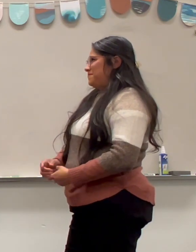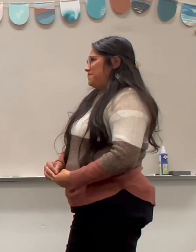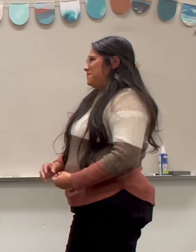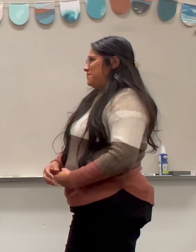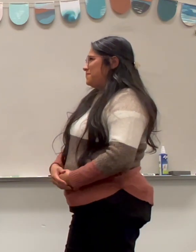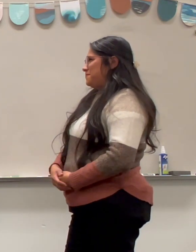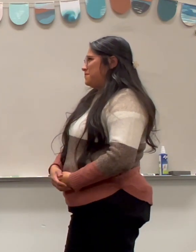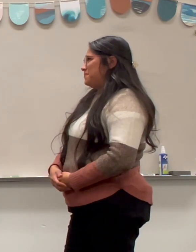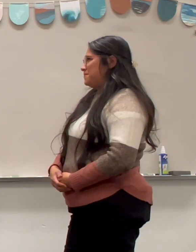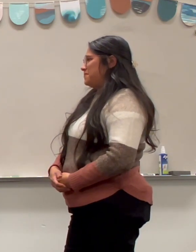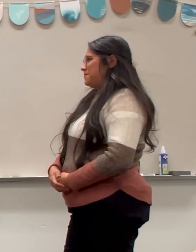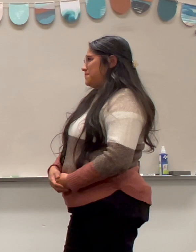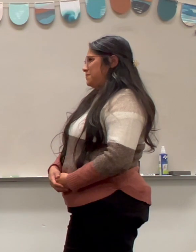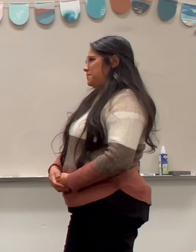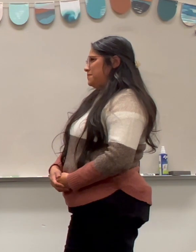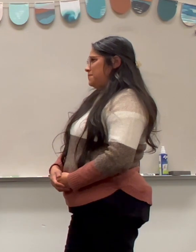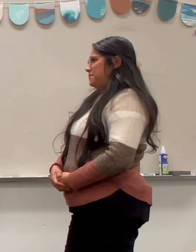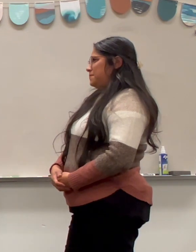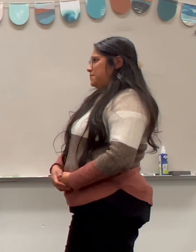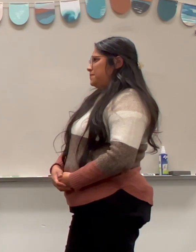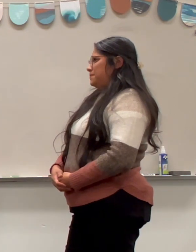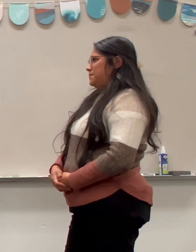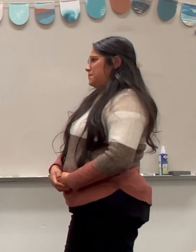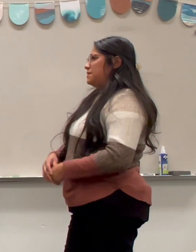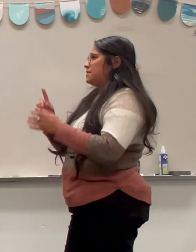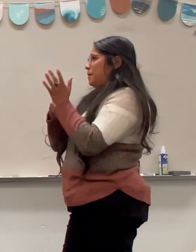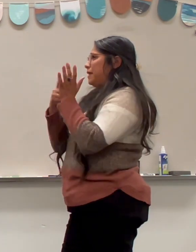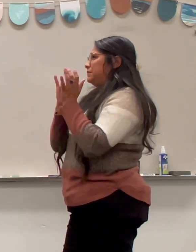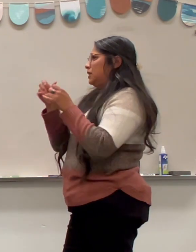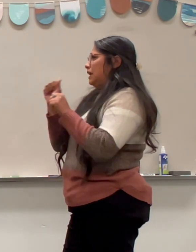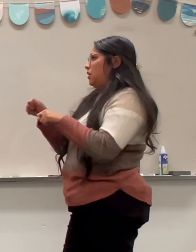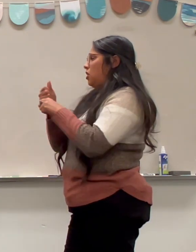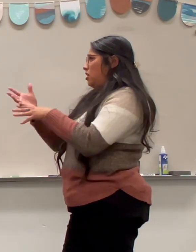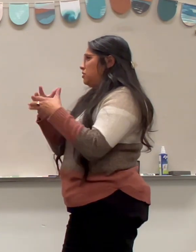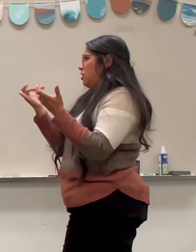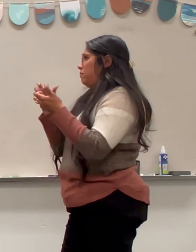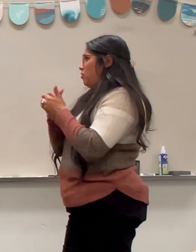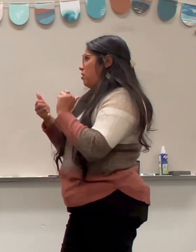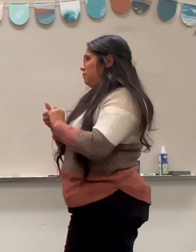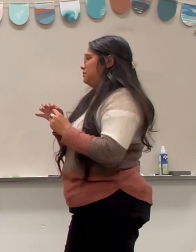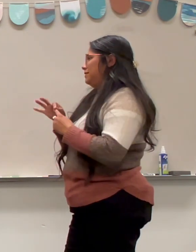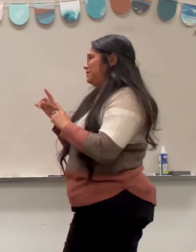but are you able to in return to understand the language absolutely wow and sometimes it can cause